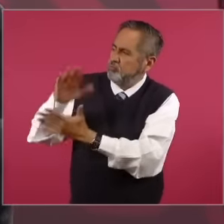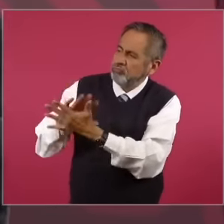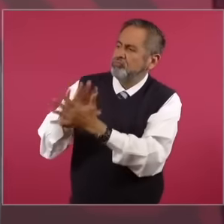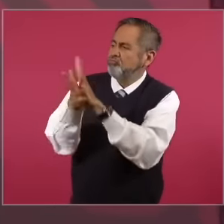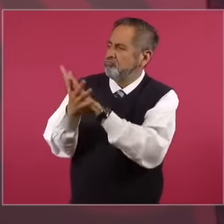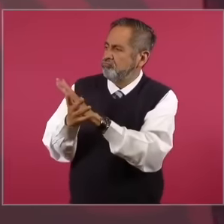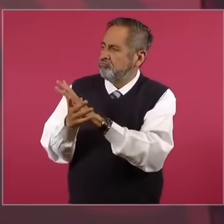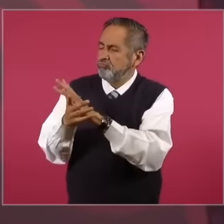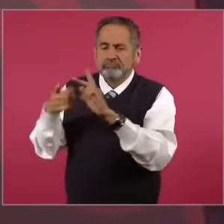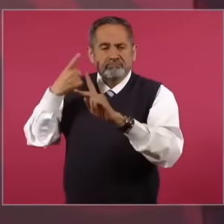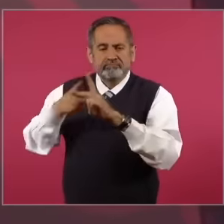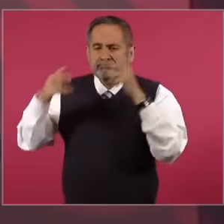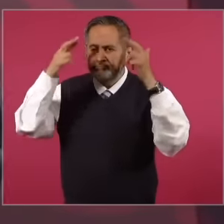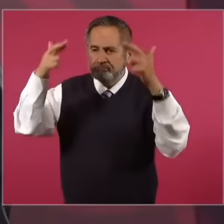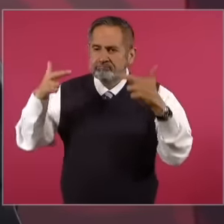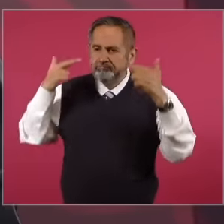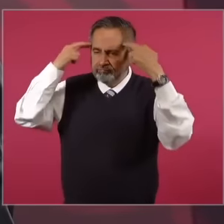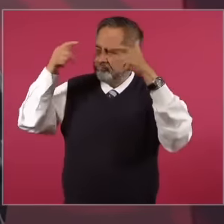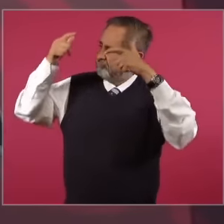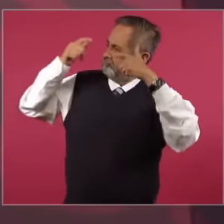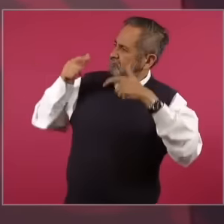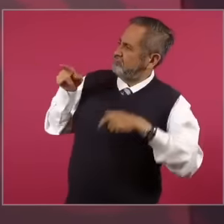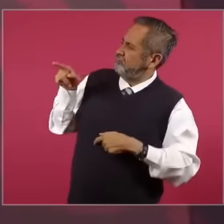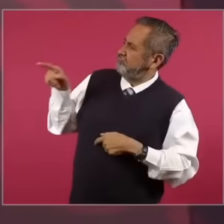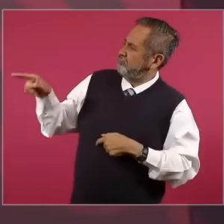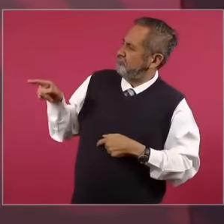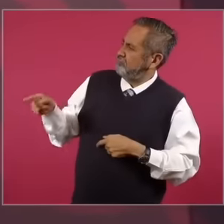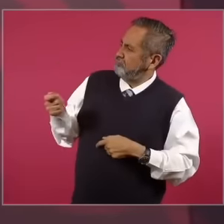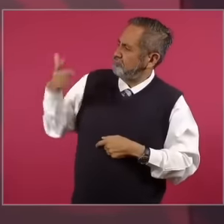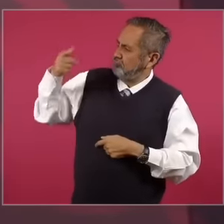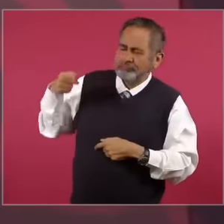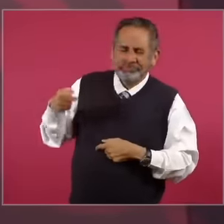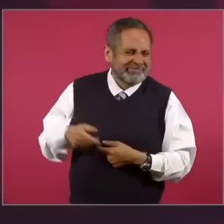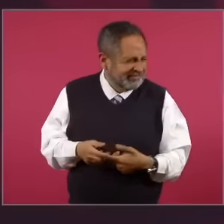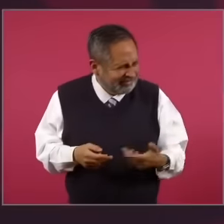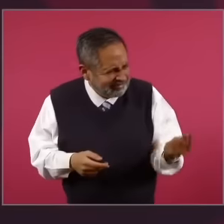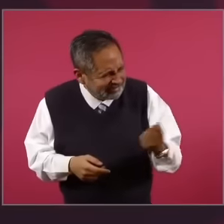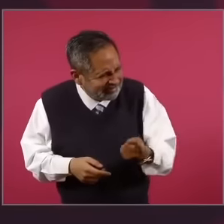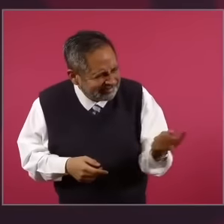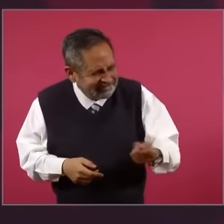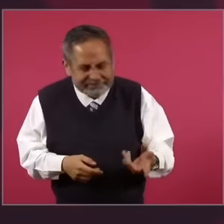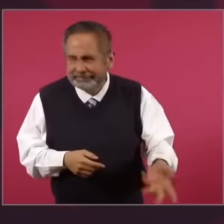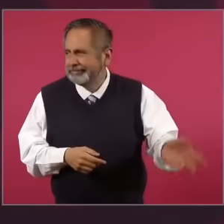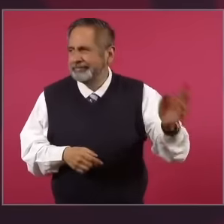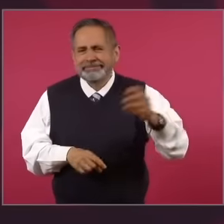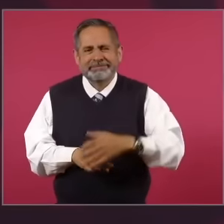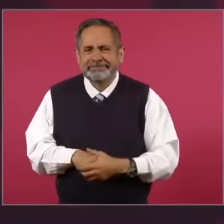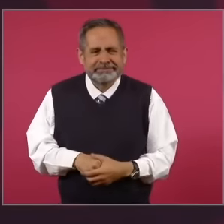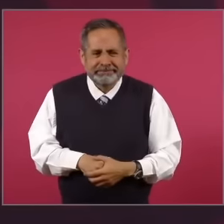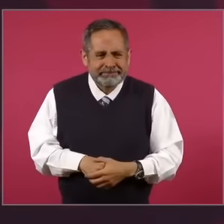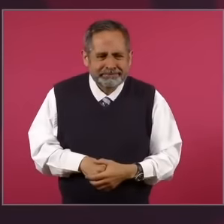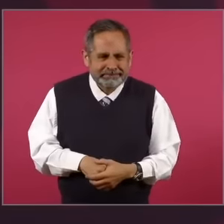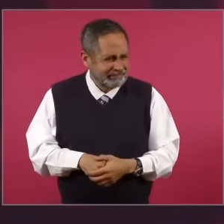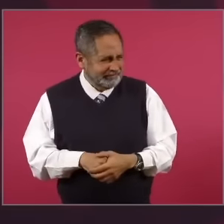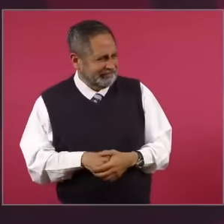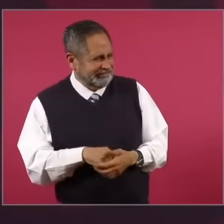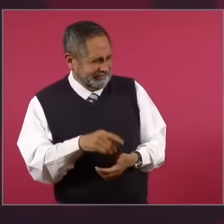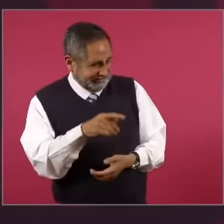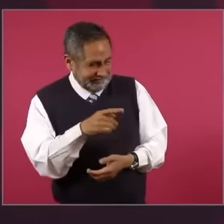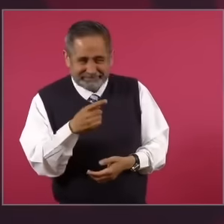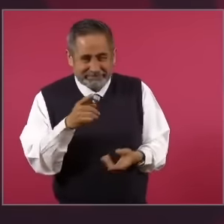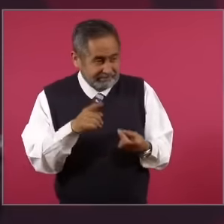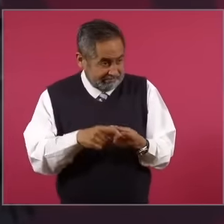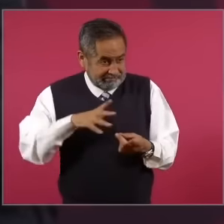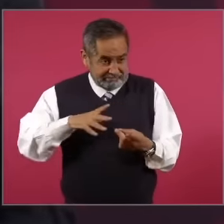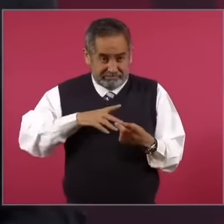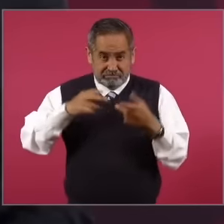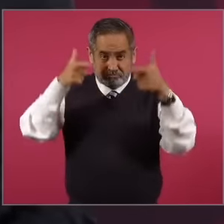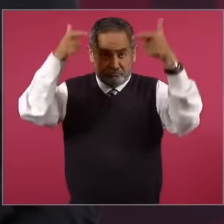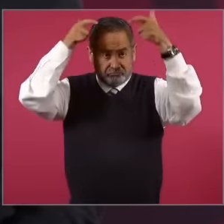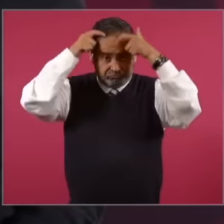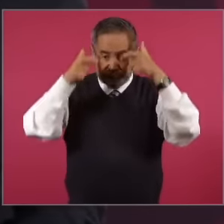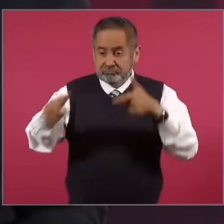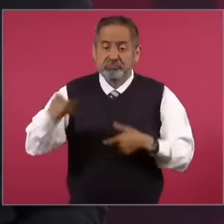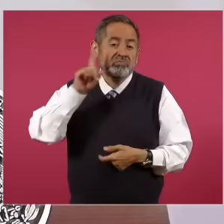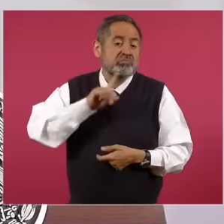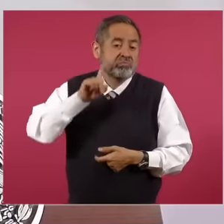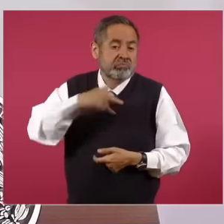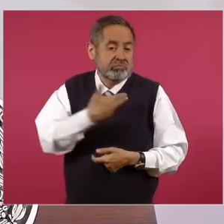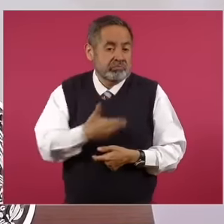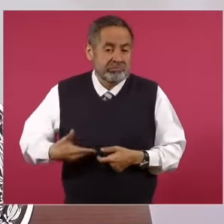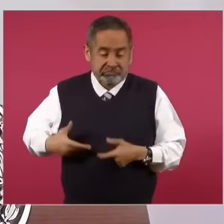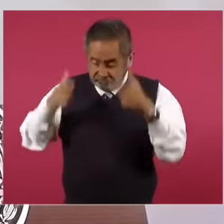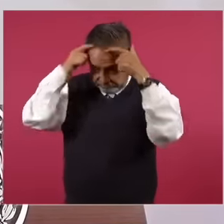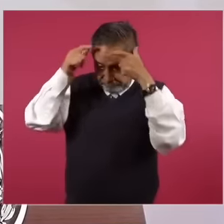a monarchy is going to begin, that is, as if the president is now crowned